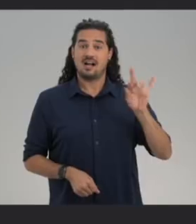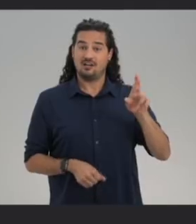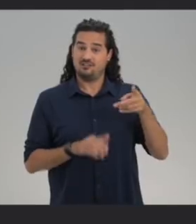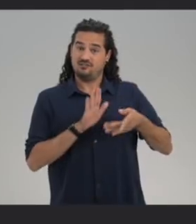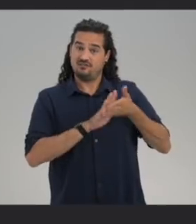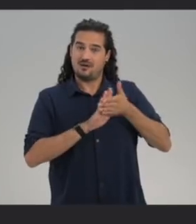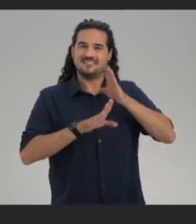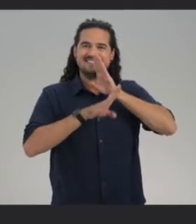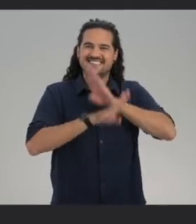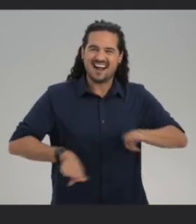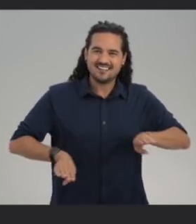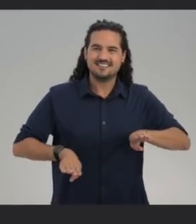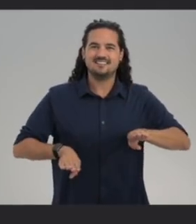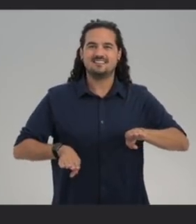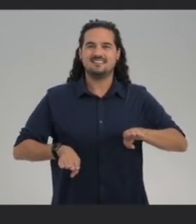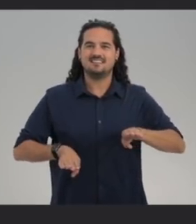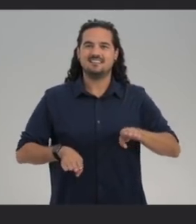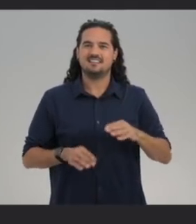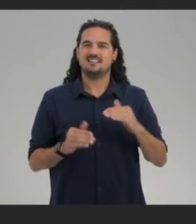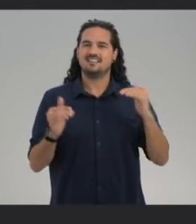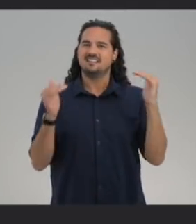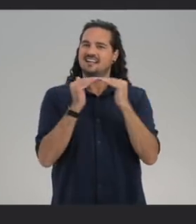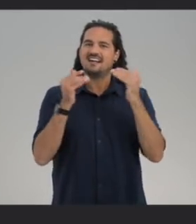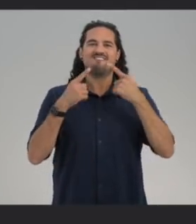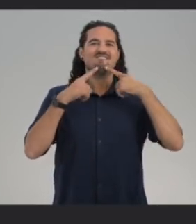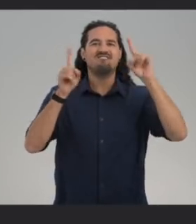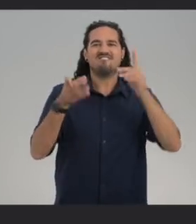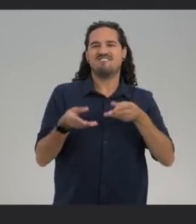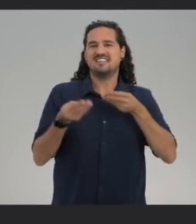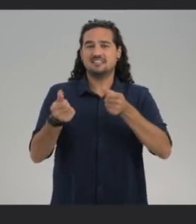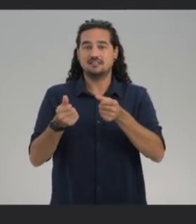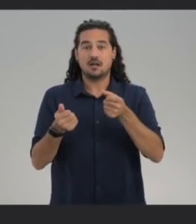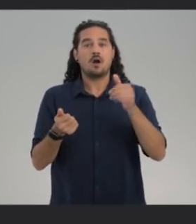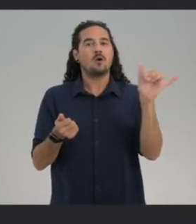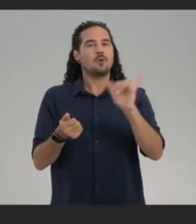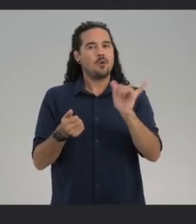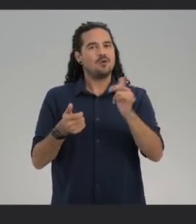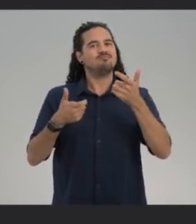And that same incredible efficiency also delivers extraordinary battery life,